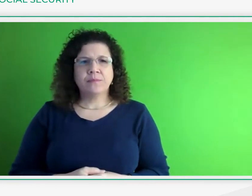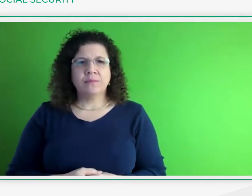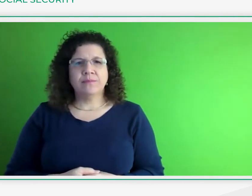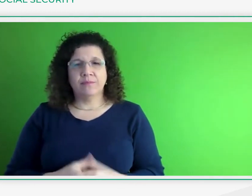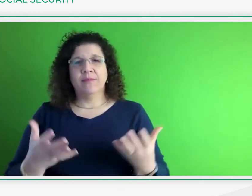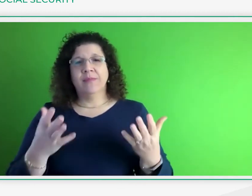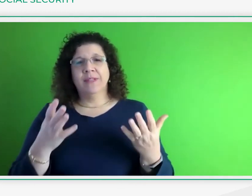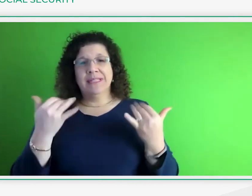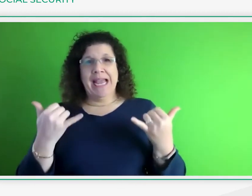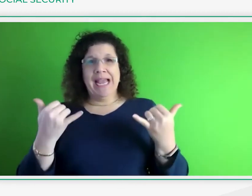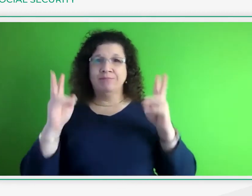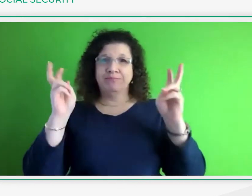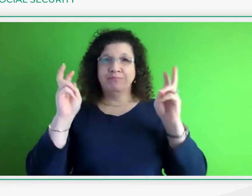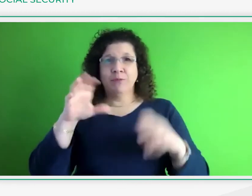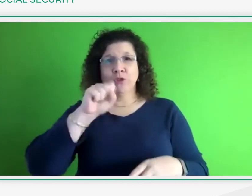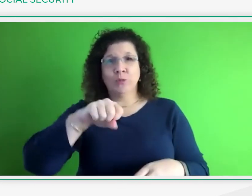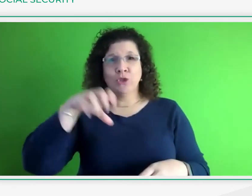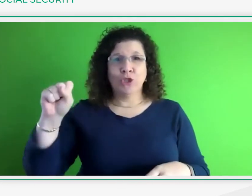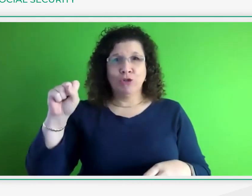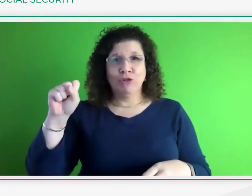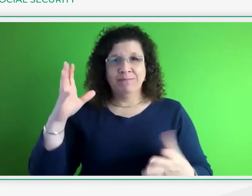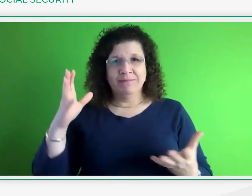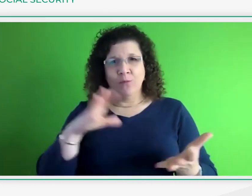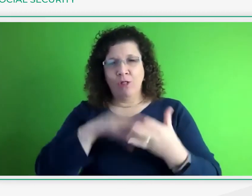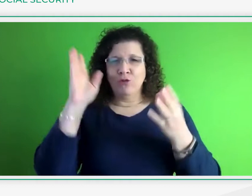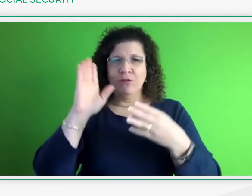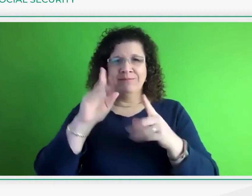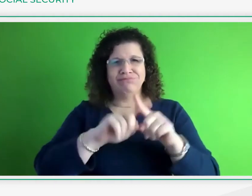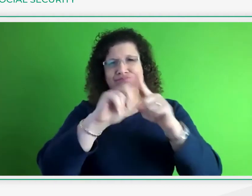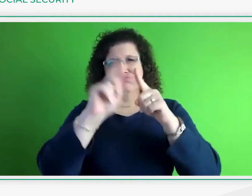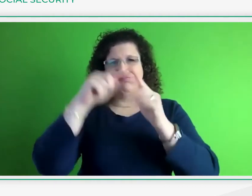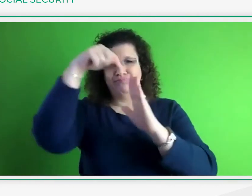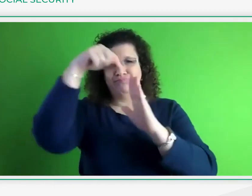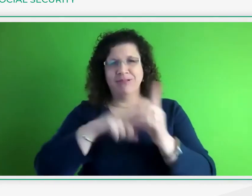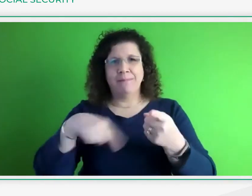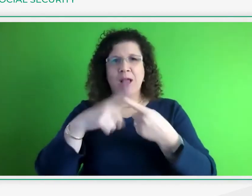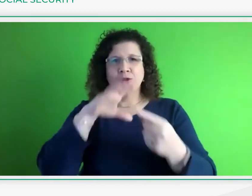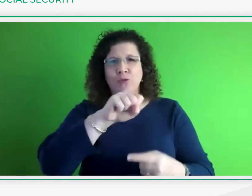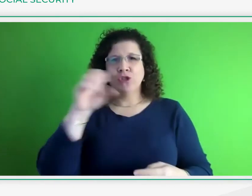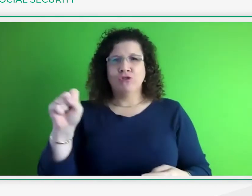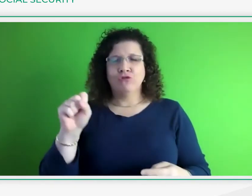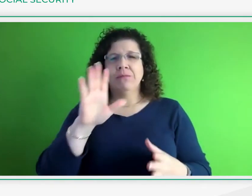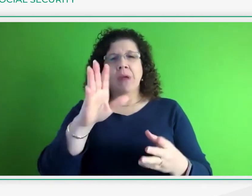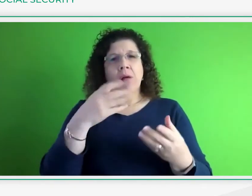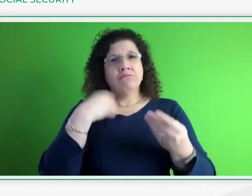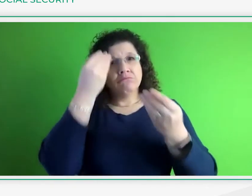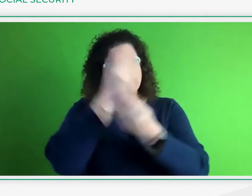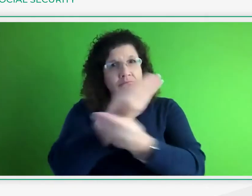Today, again, the topic is Social Security. You're going to learn more details about Social Security.